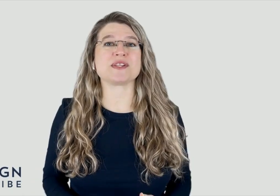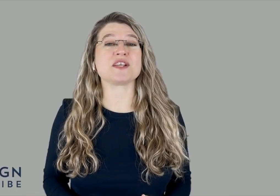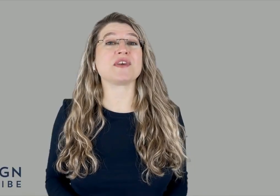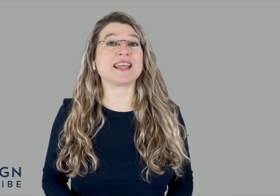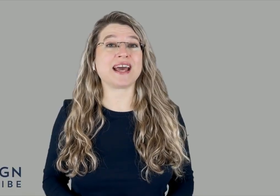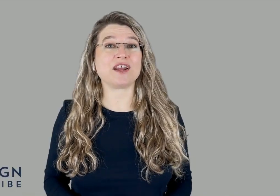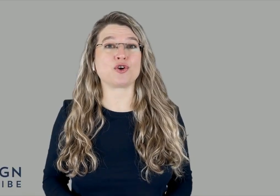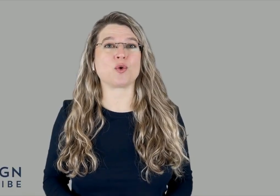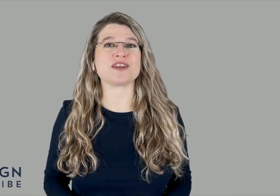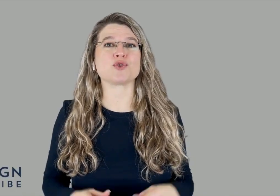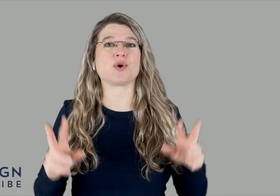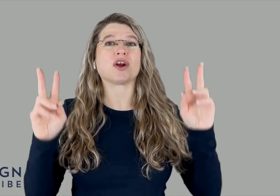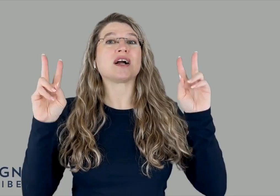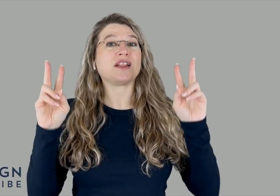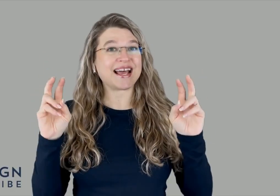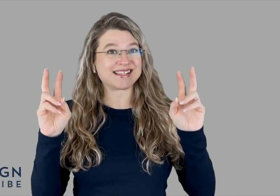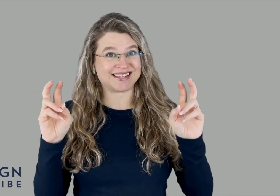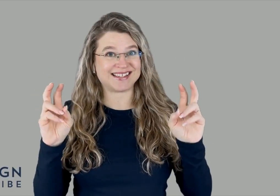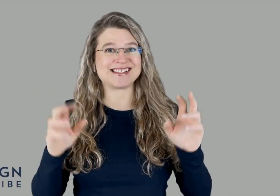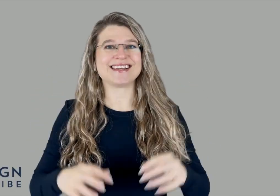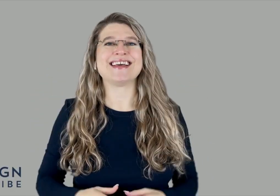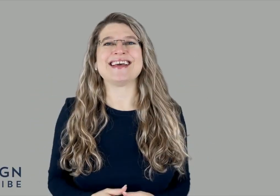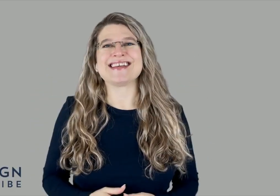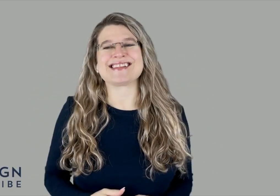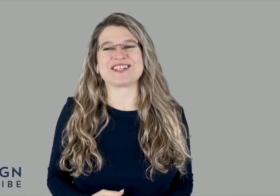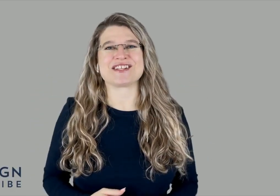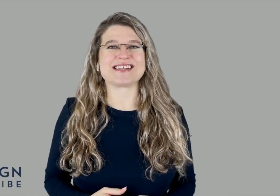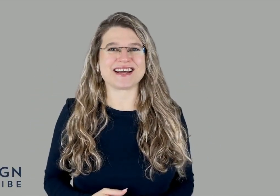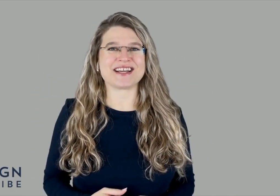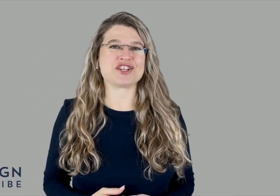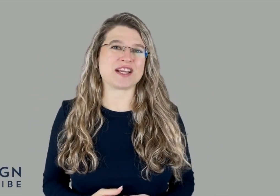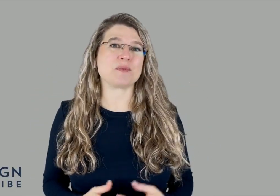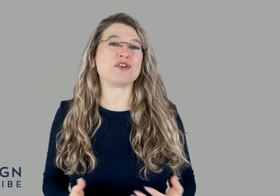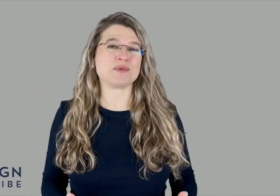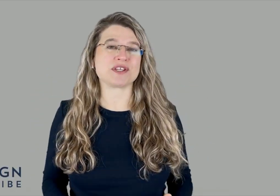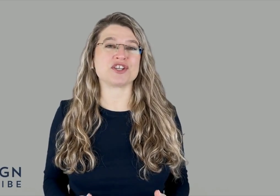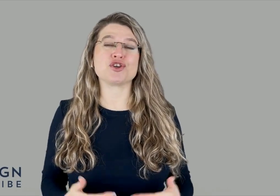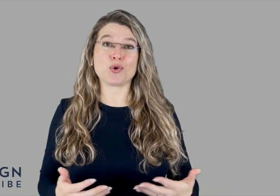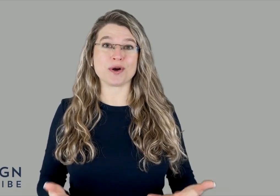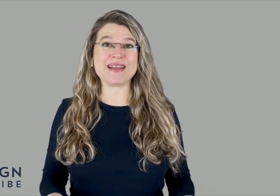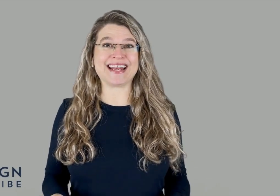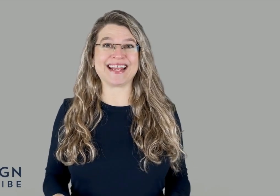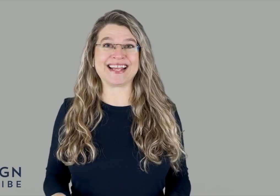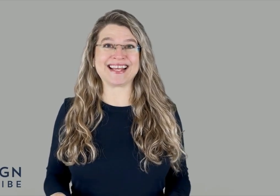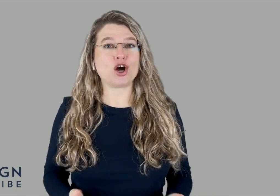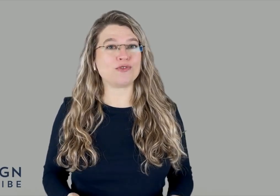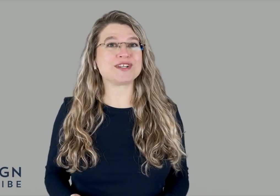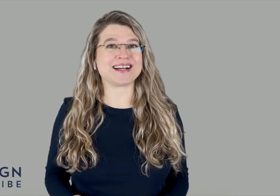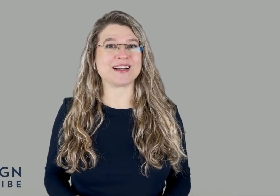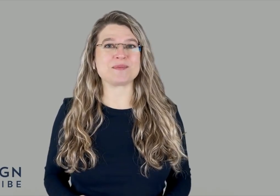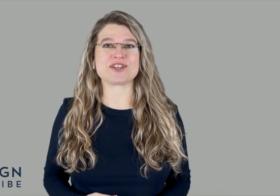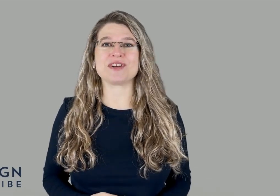specific categories or classes, such as size, shape, usage, or meaning. Over time, certain